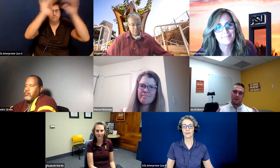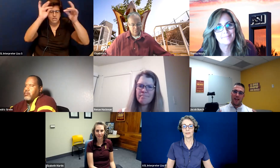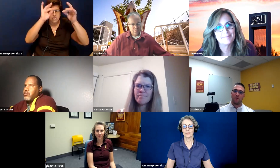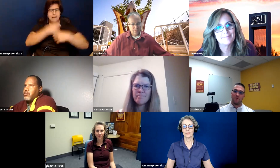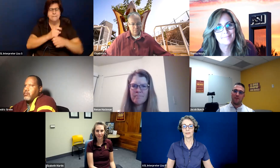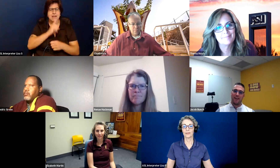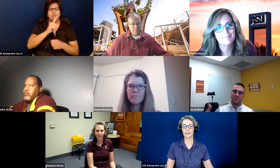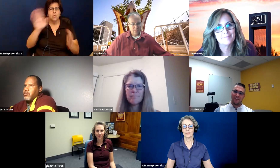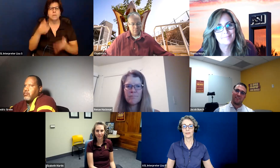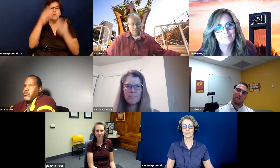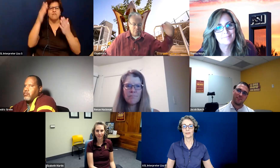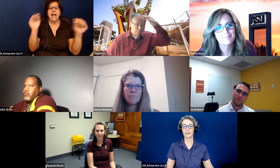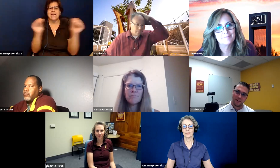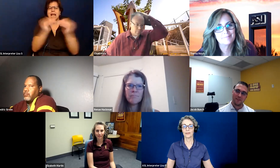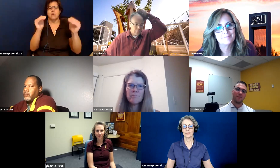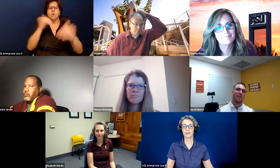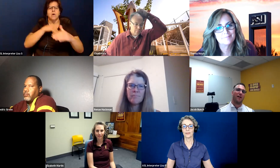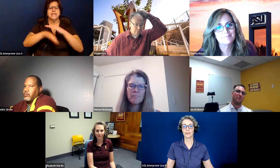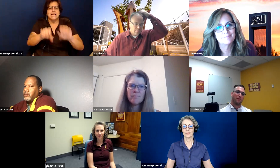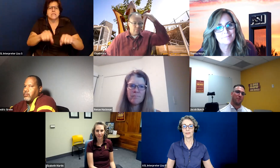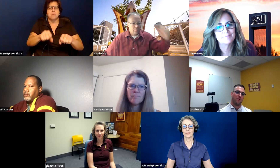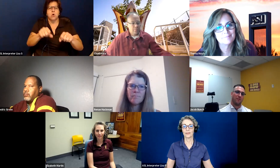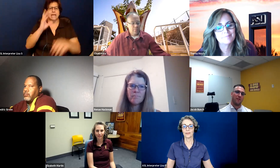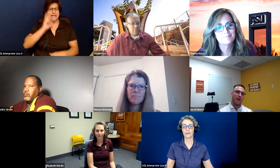an equitable and accessible experience for students